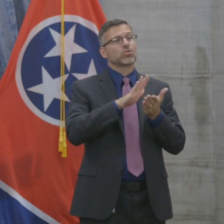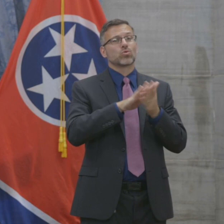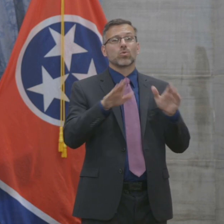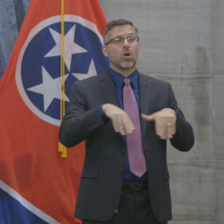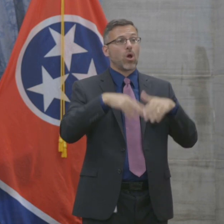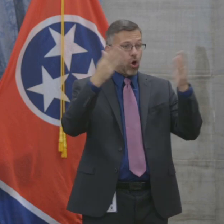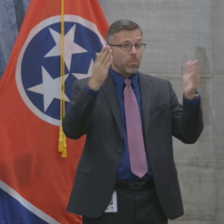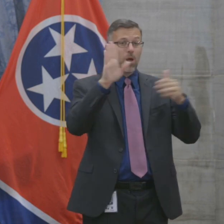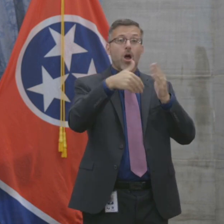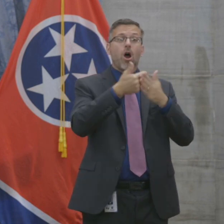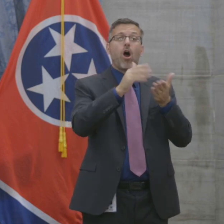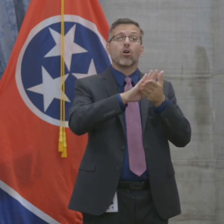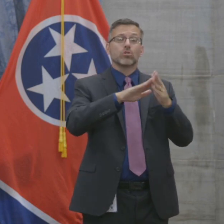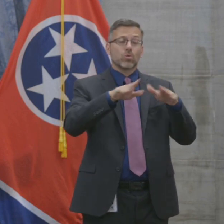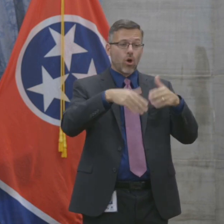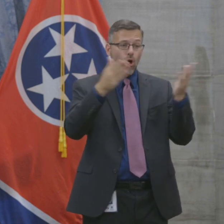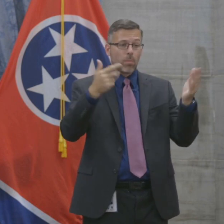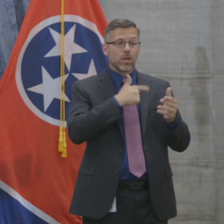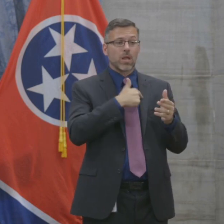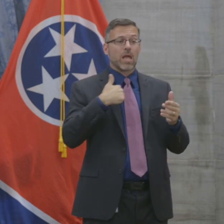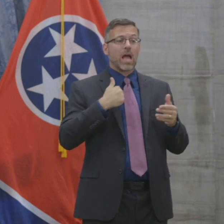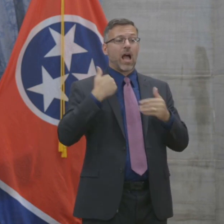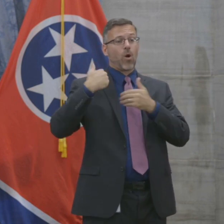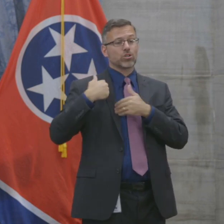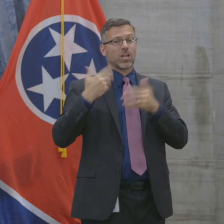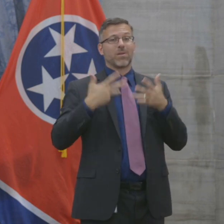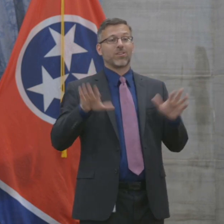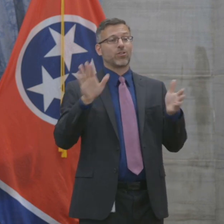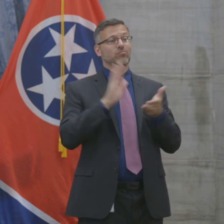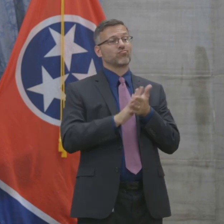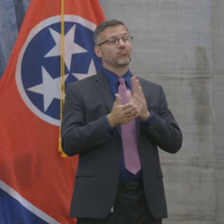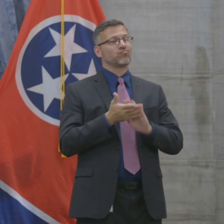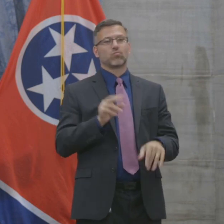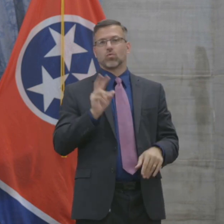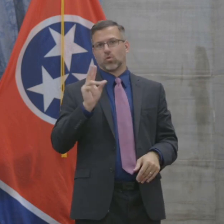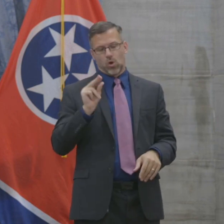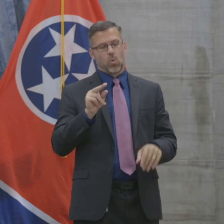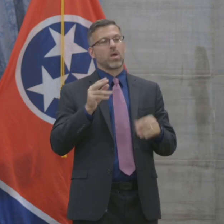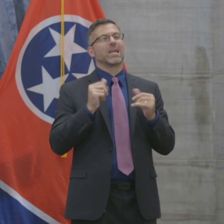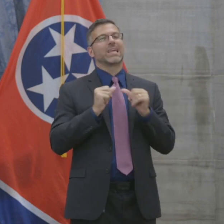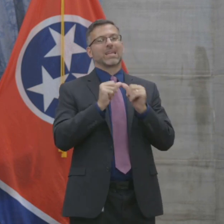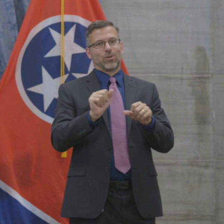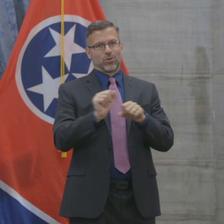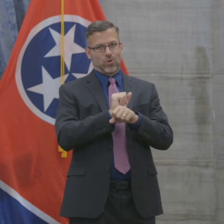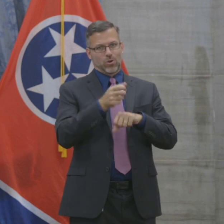IDEA technology grants to ensure those students with disabilities have access to additional assistive technology so they can